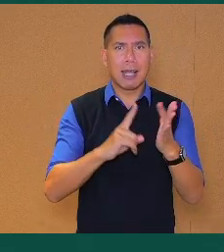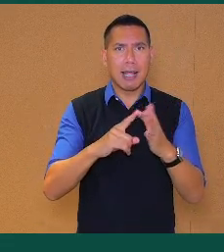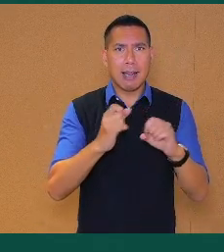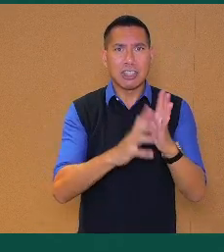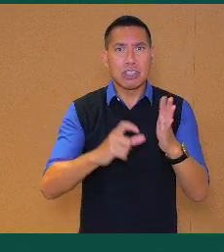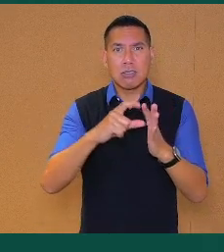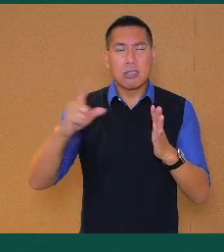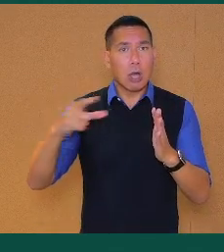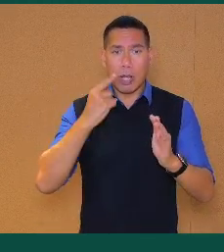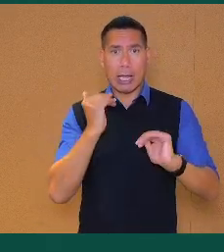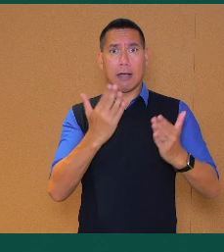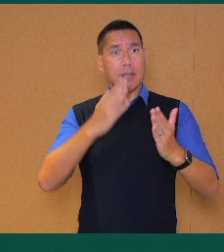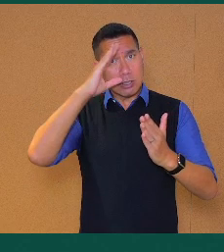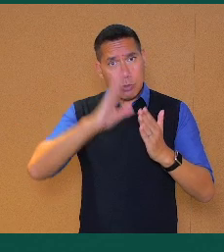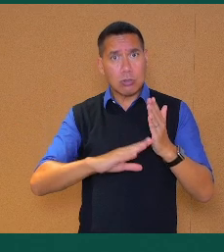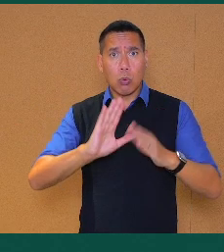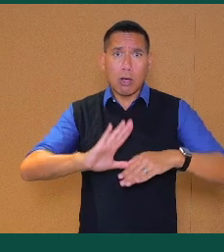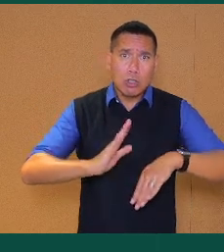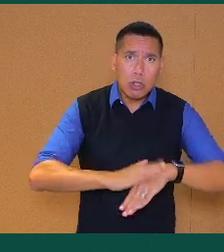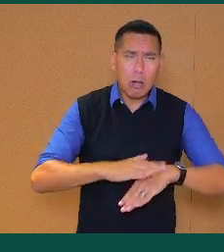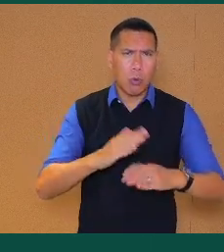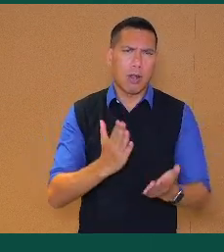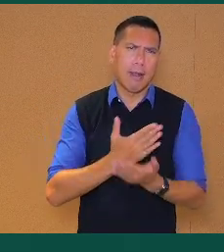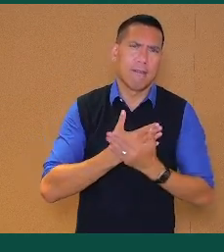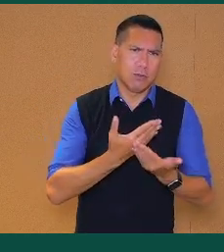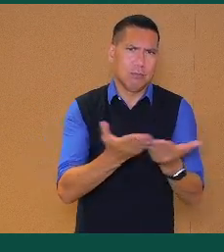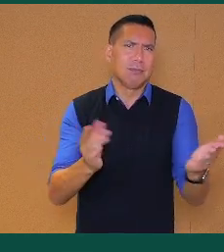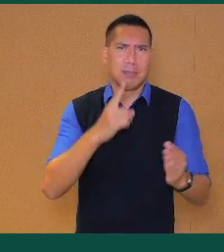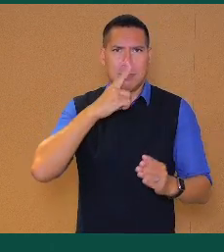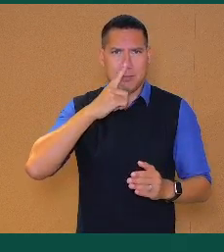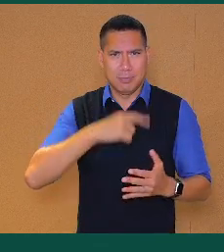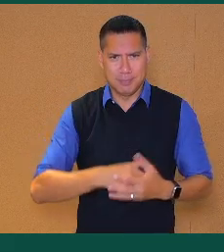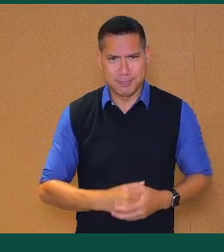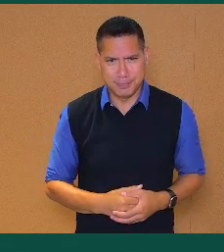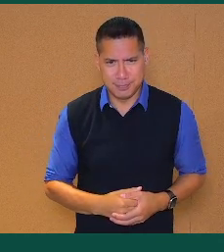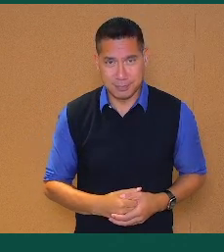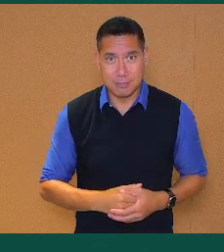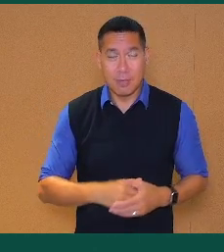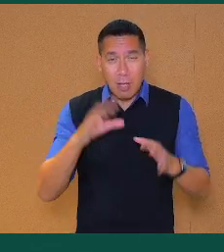where community legends come in and give their experience, time, and their love to the people. >> The finalists of the